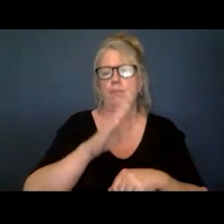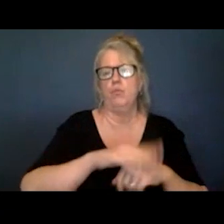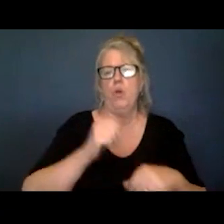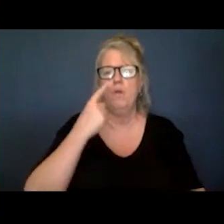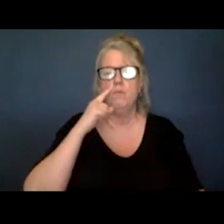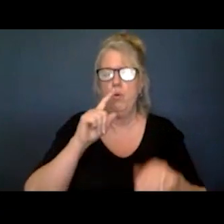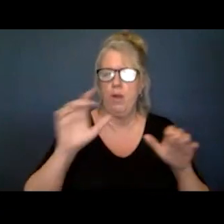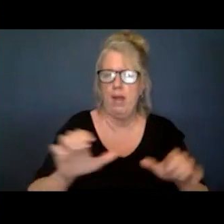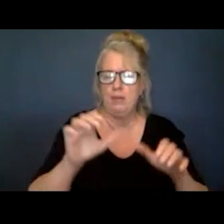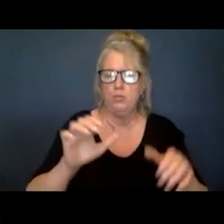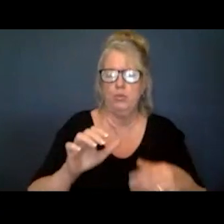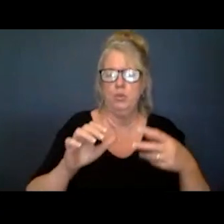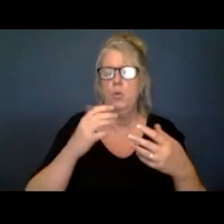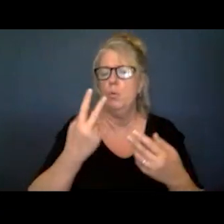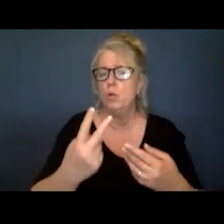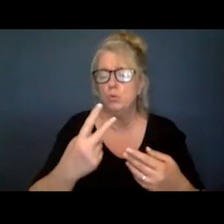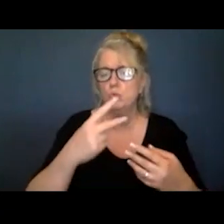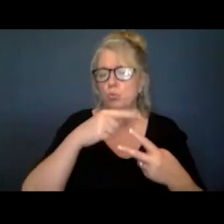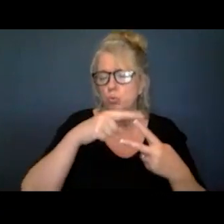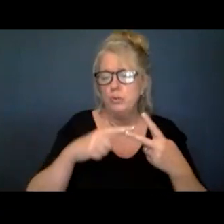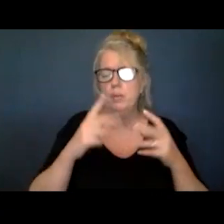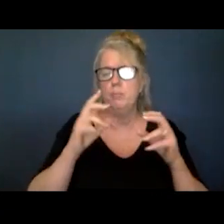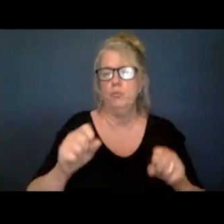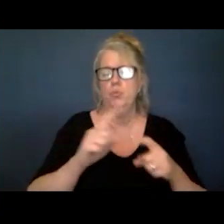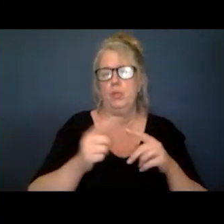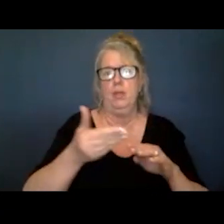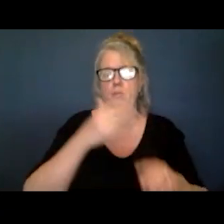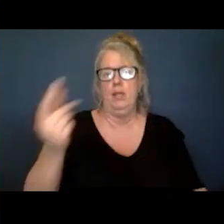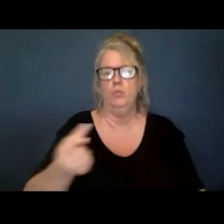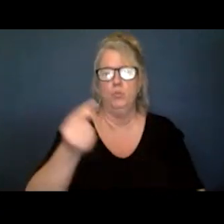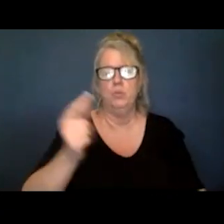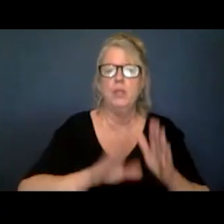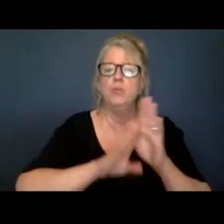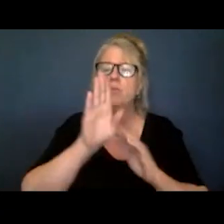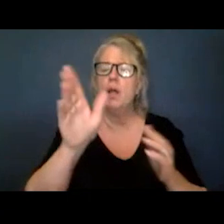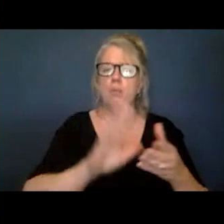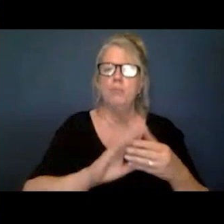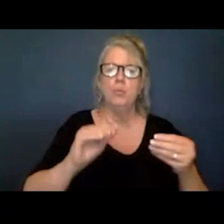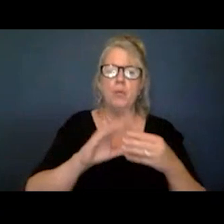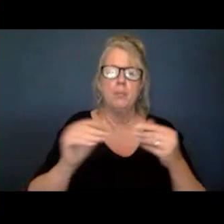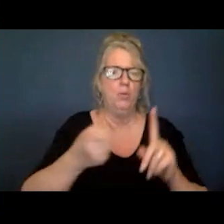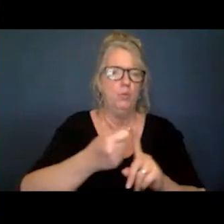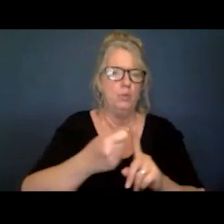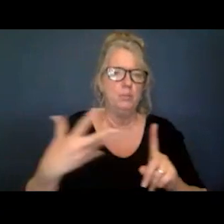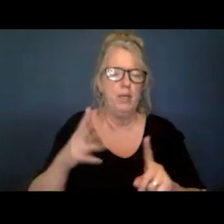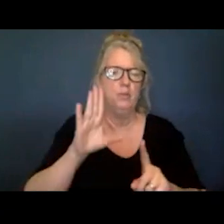What are two steps that you can take by Tuesday to develop your messaging or expand your strategy?